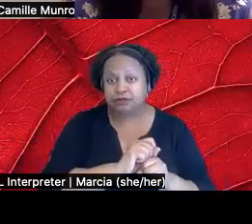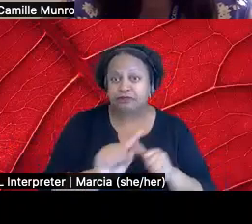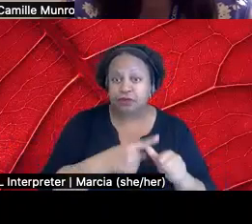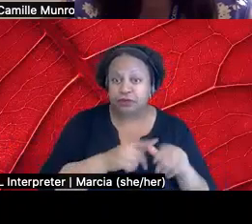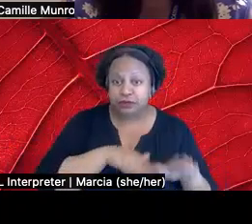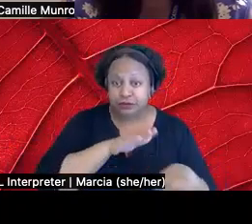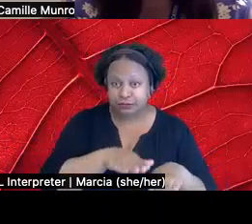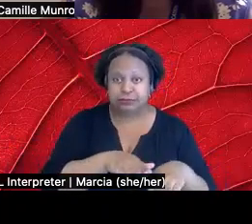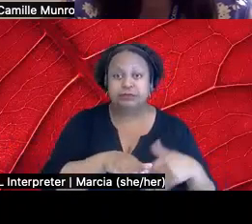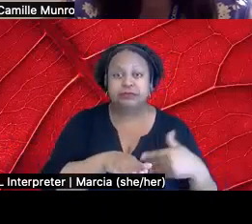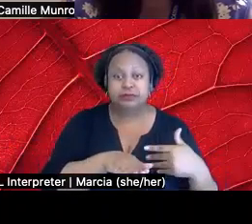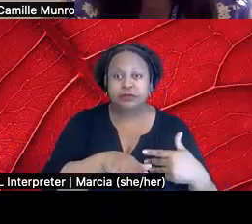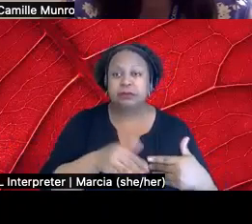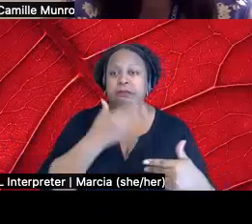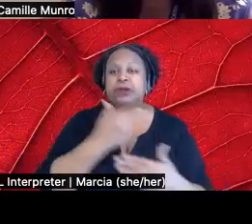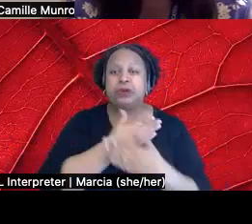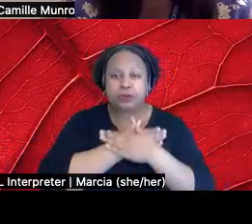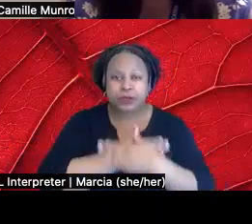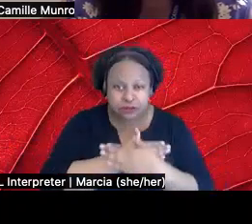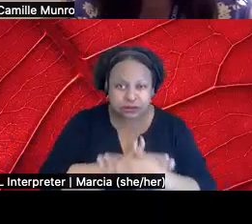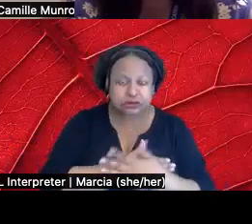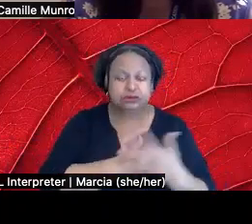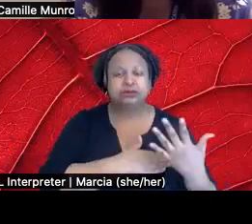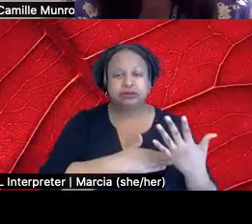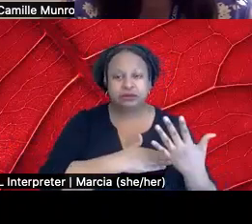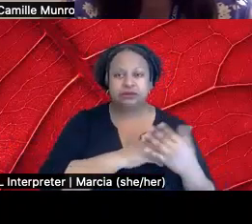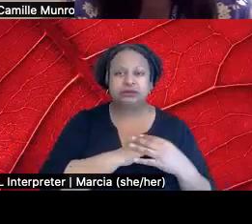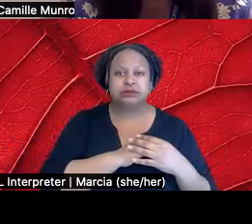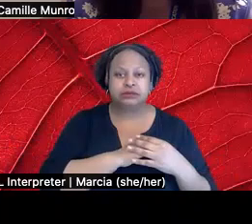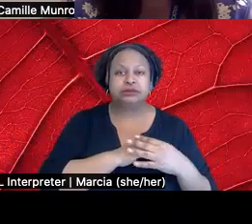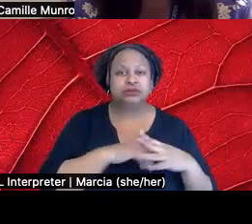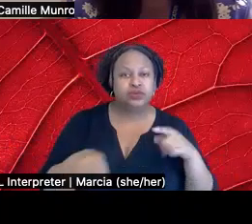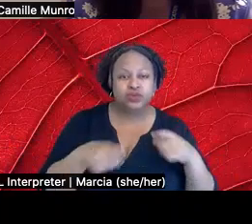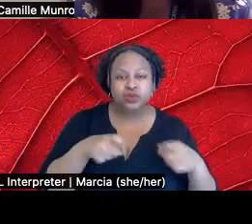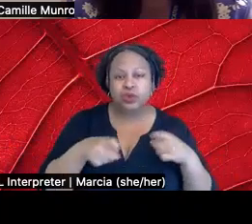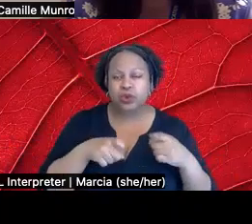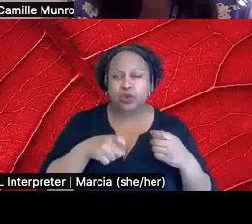To be better rested and control your hours a bit more easily.